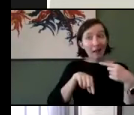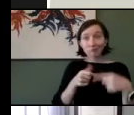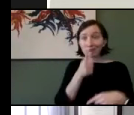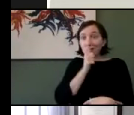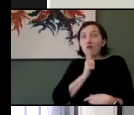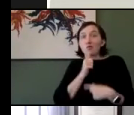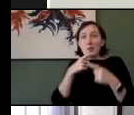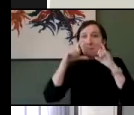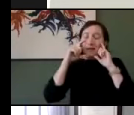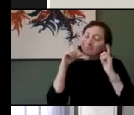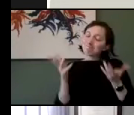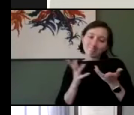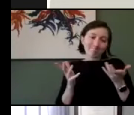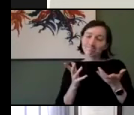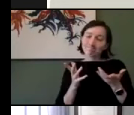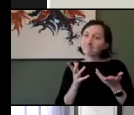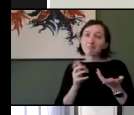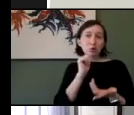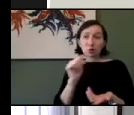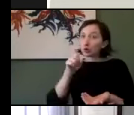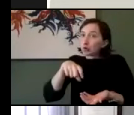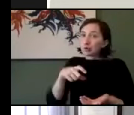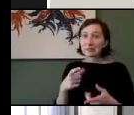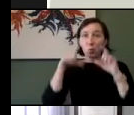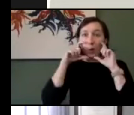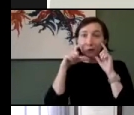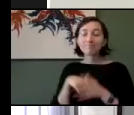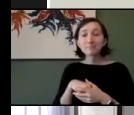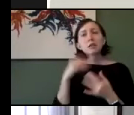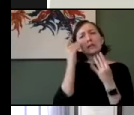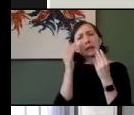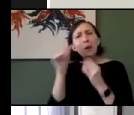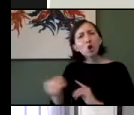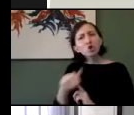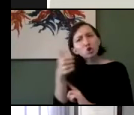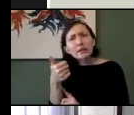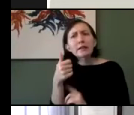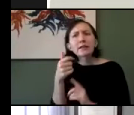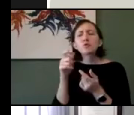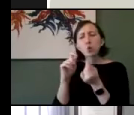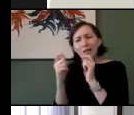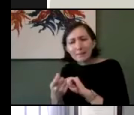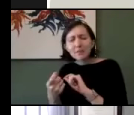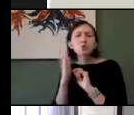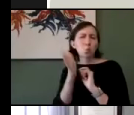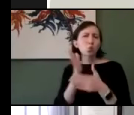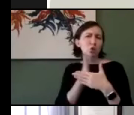Adaptations or alternatives should be considered, and we'll share more of that in a moment.